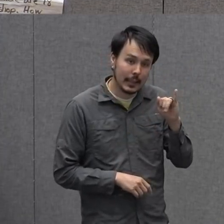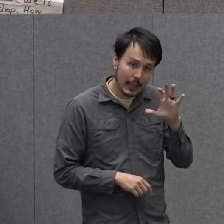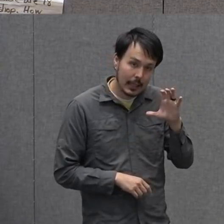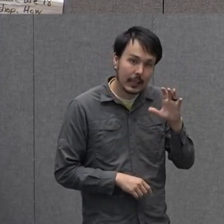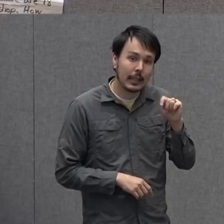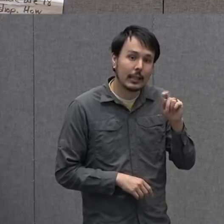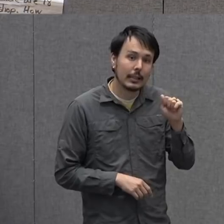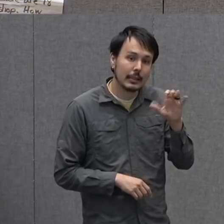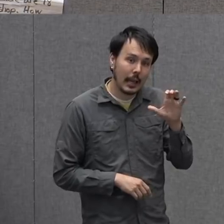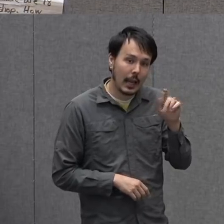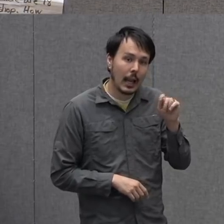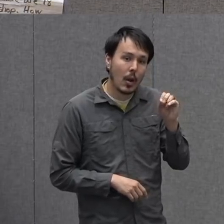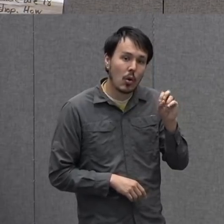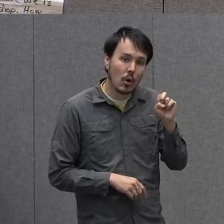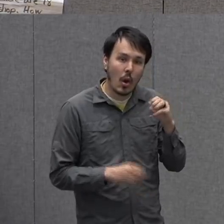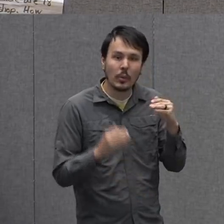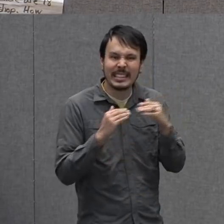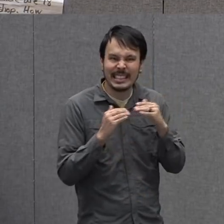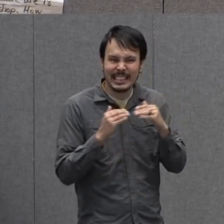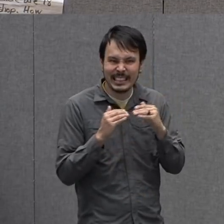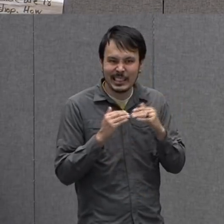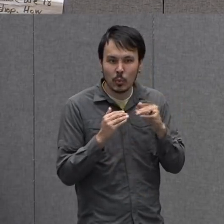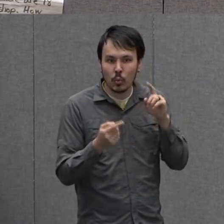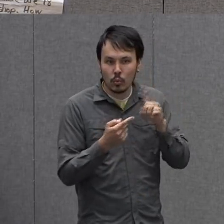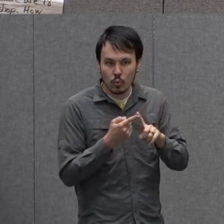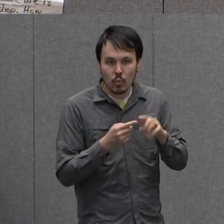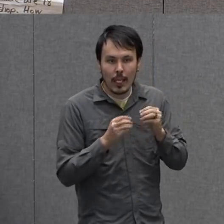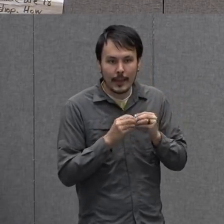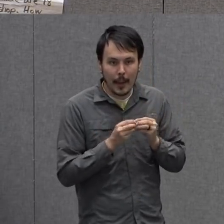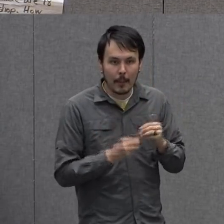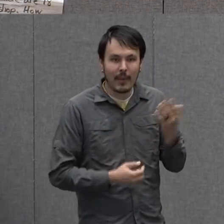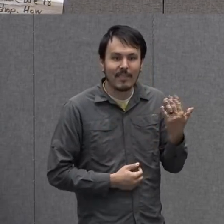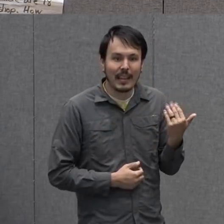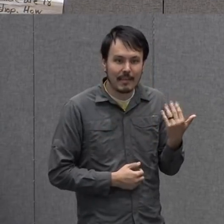equal to 15, okay, so the tic-tac-toe